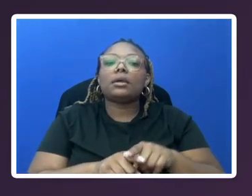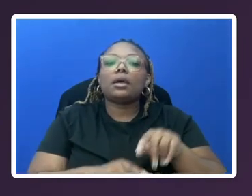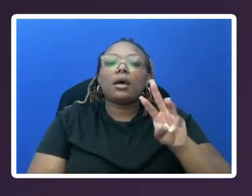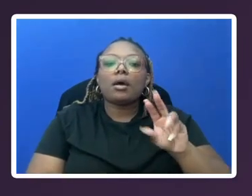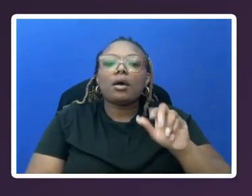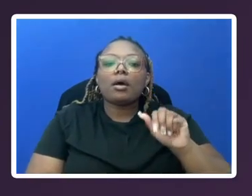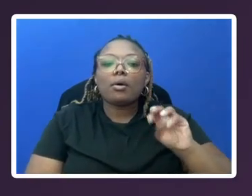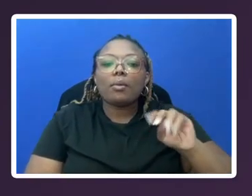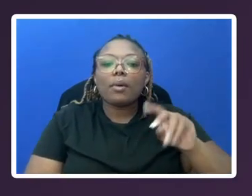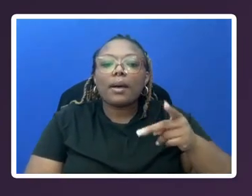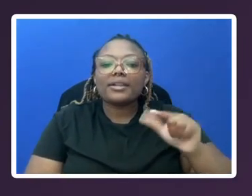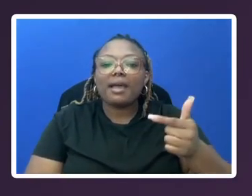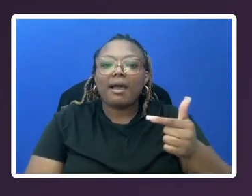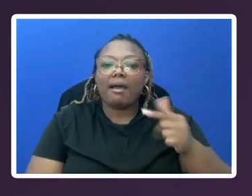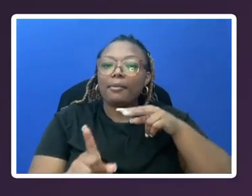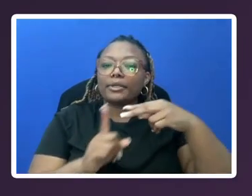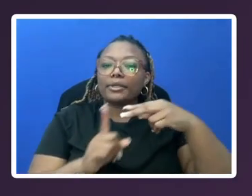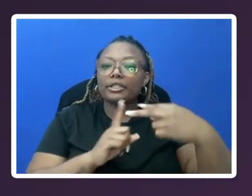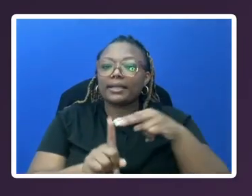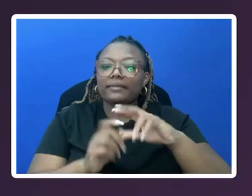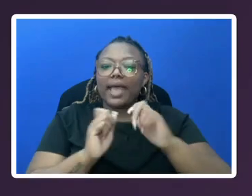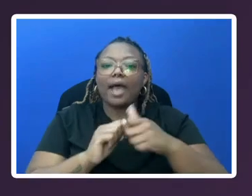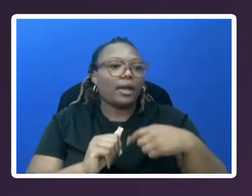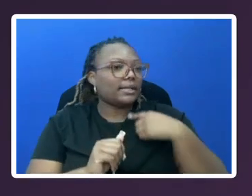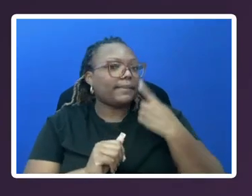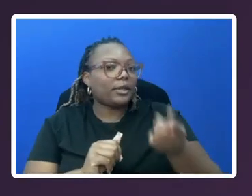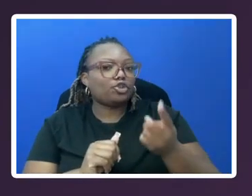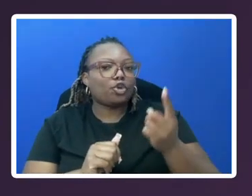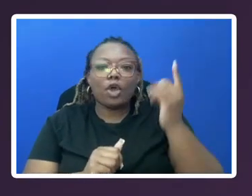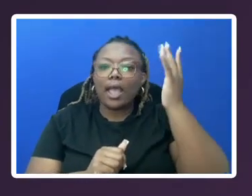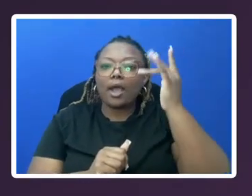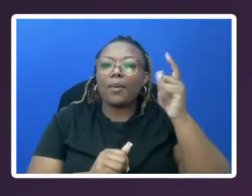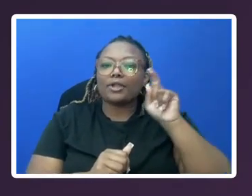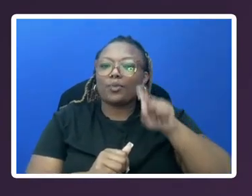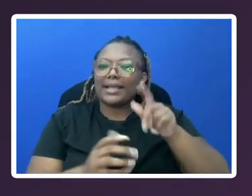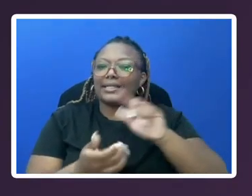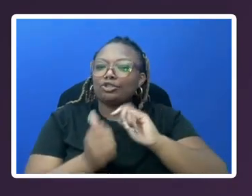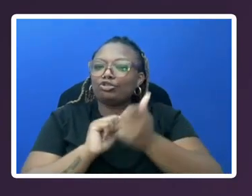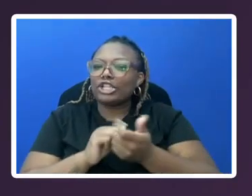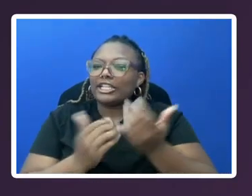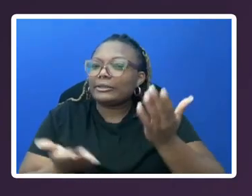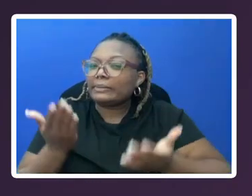how has it been told, and why it might need to change? With so much information, I think,